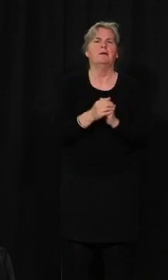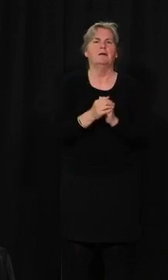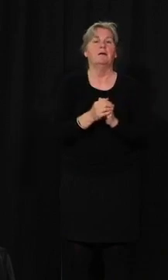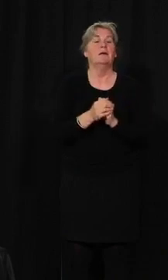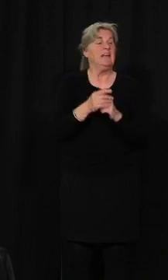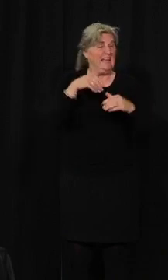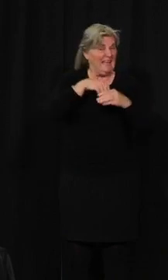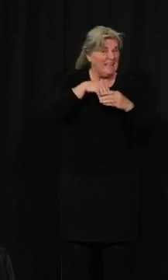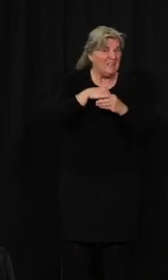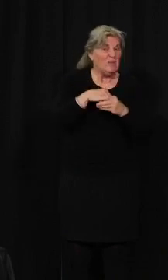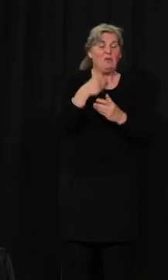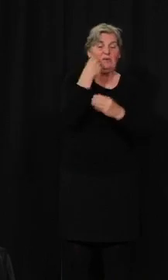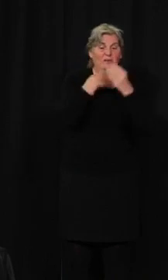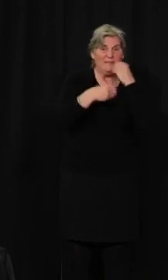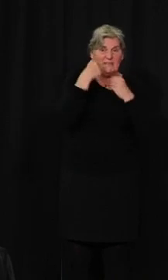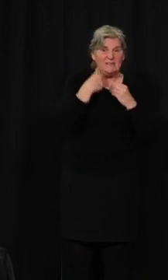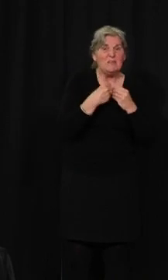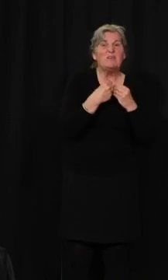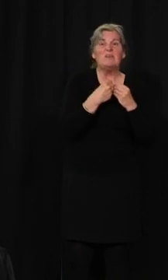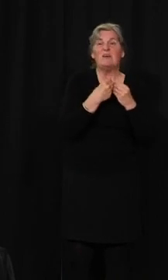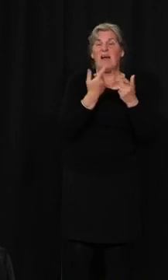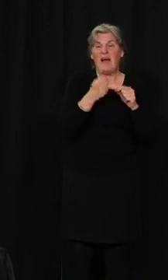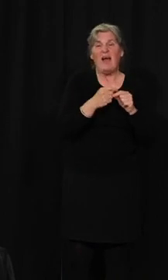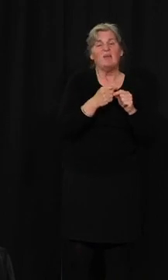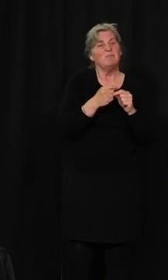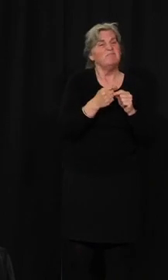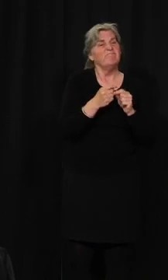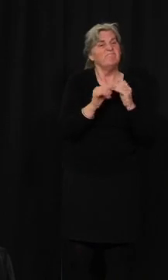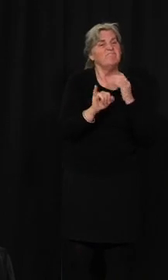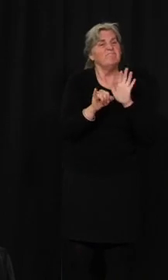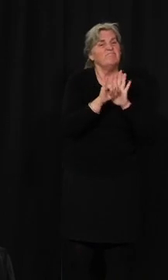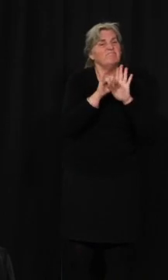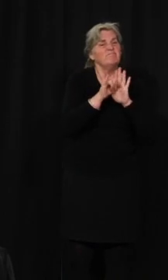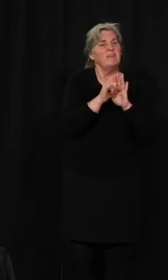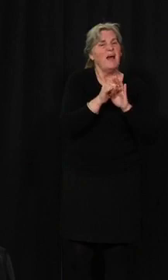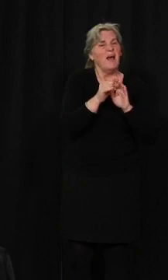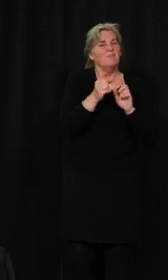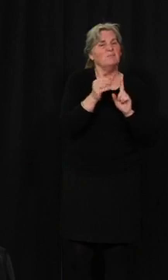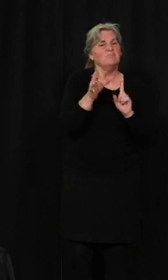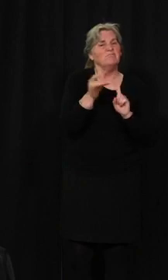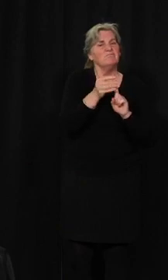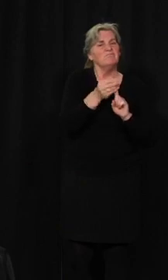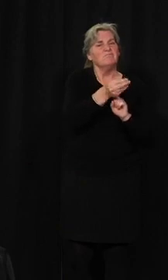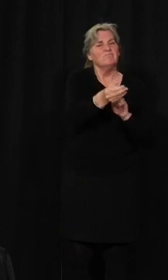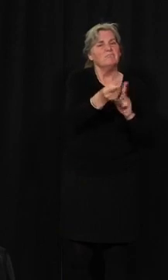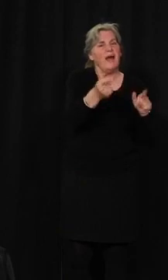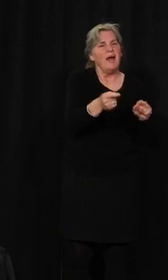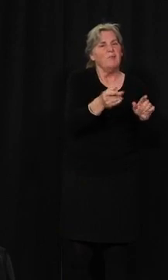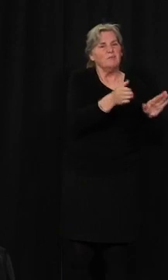meal have repeatedly been showno be associated with a break. Outdoor gatherings on the other